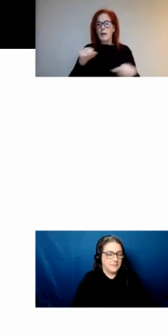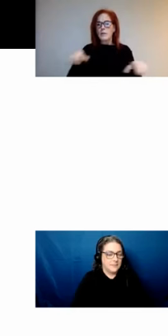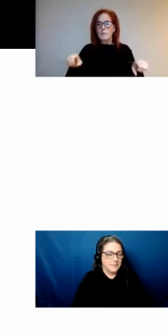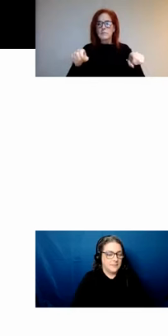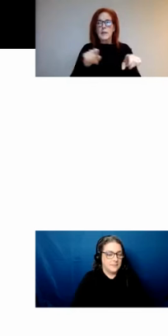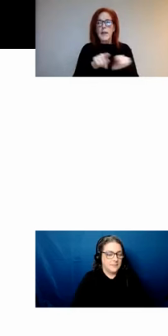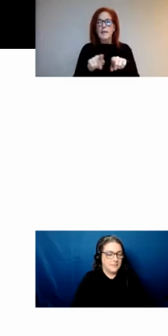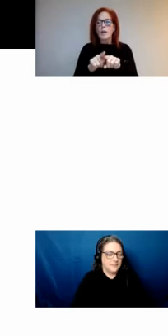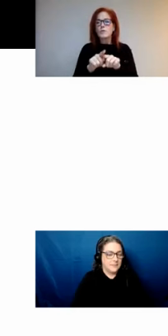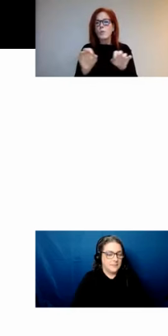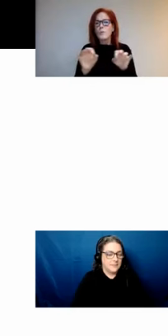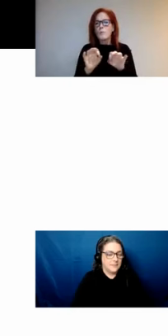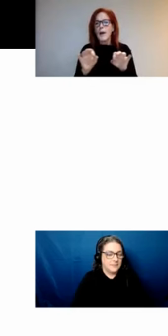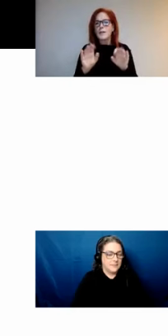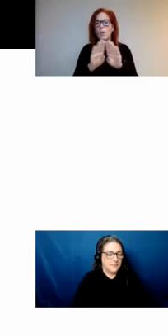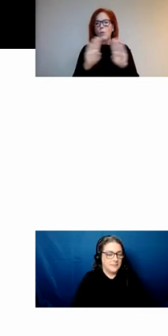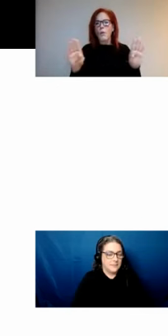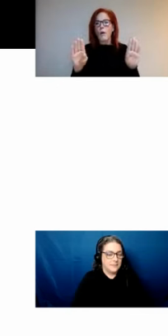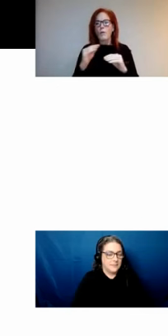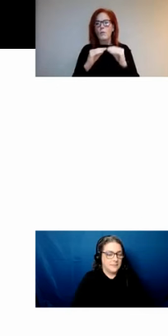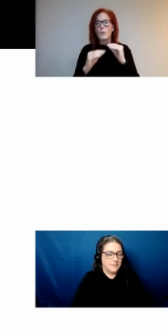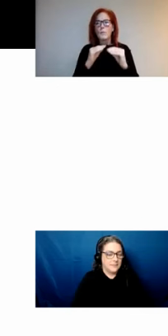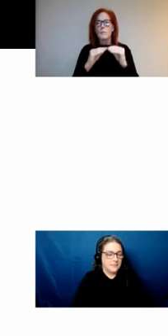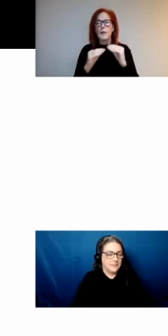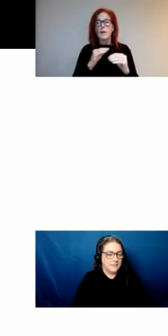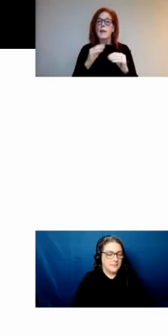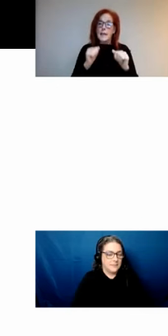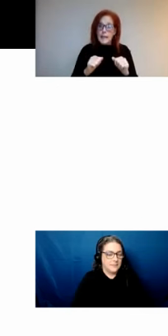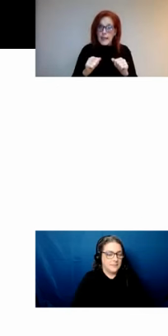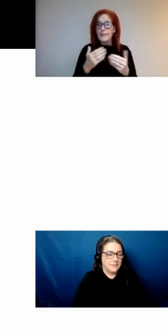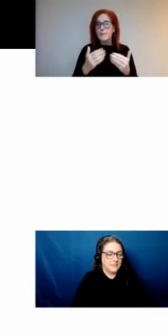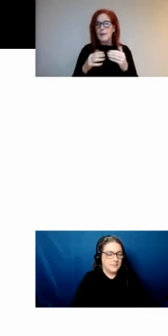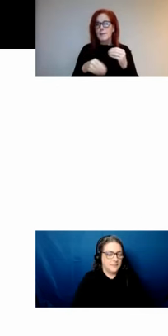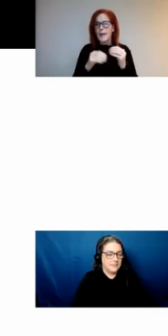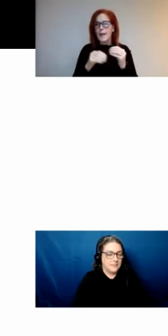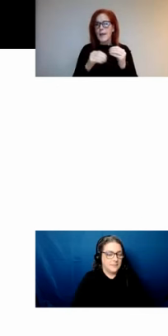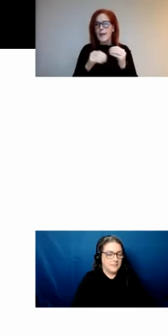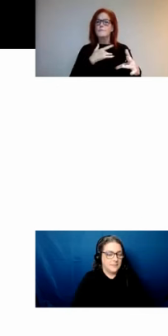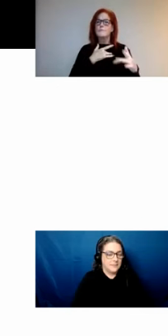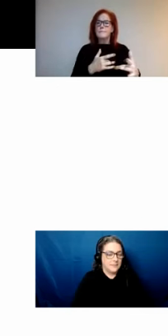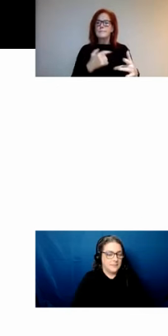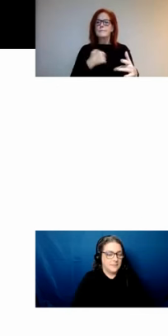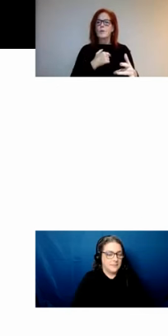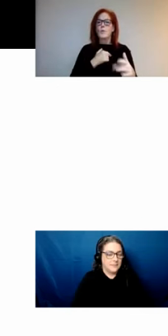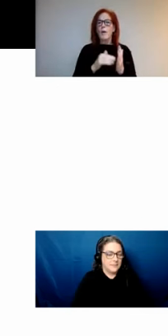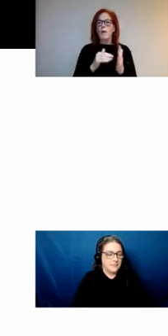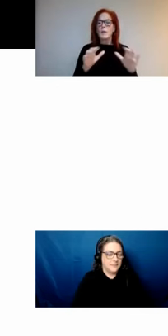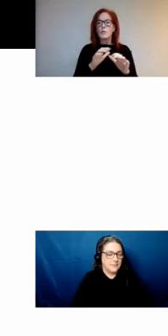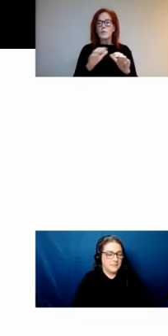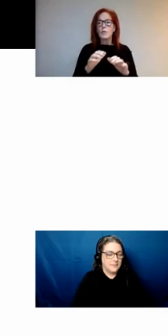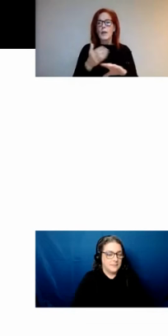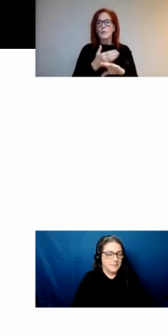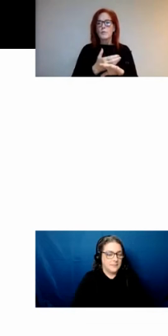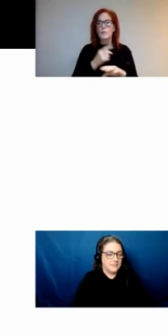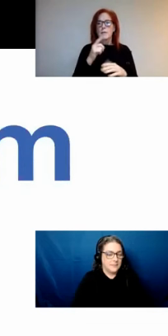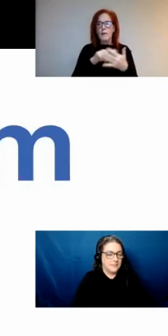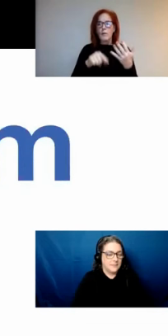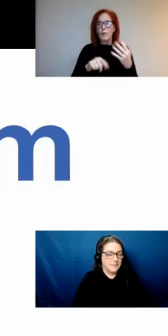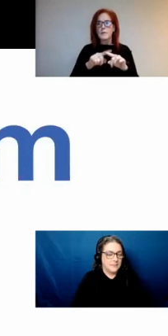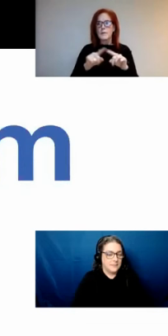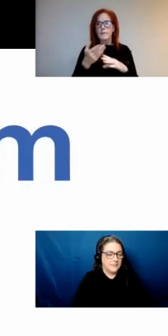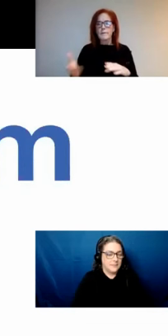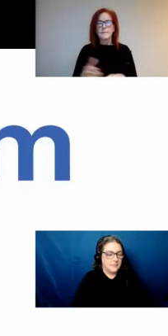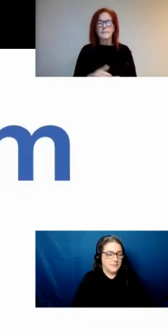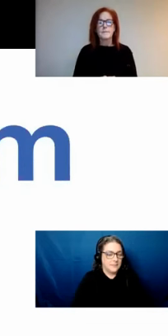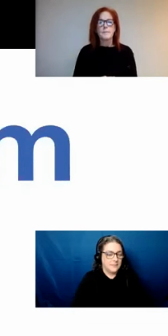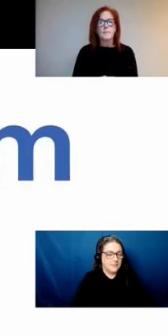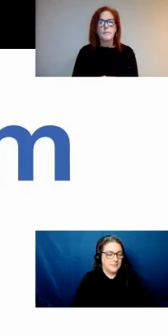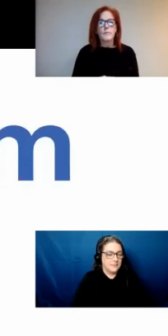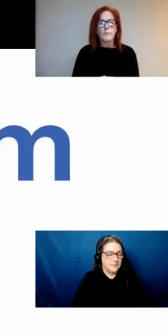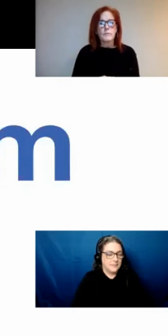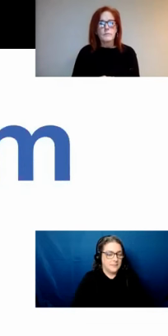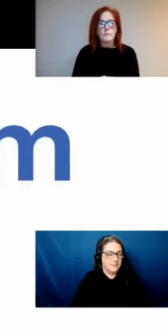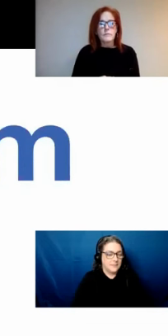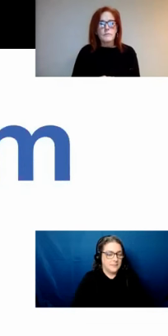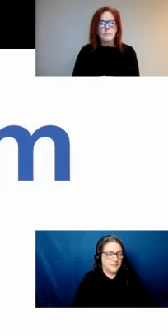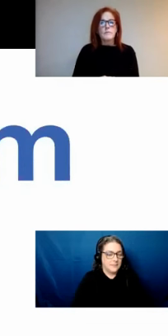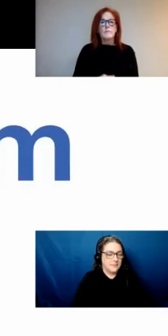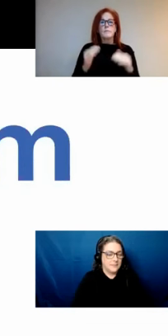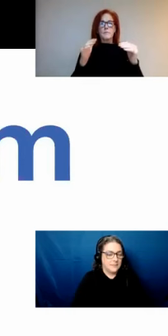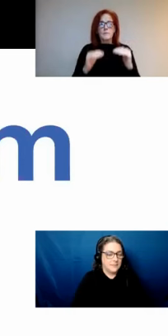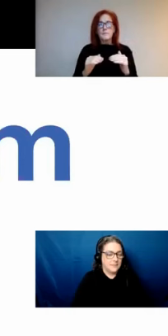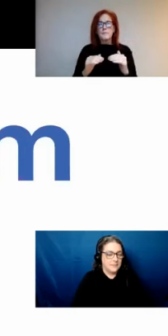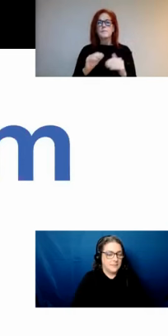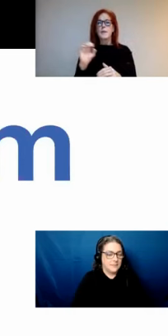Yes. I'll be speaking on our City Rehabilitation Programs. The ones we have available are the Exterior Rehabilitation Program, the Energy Conservation and healthy homes program. Emergency Repair Program. Home Accessibility Program. Lead Hazard Control Program, and the Handyman Program.